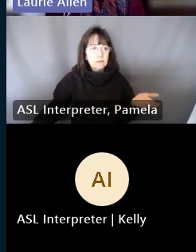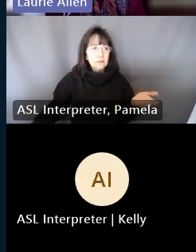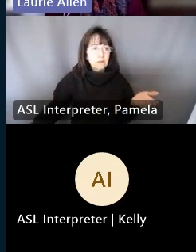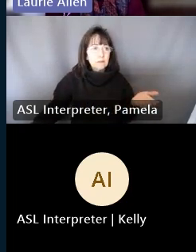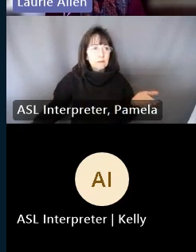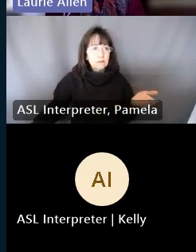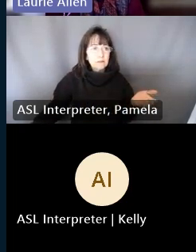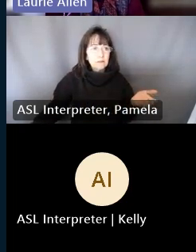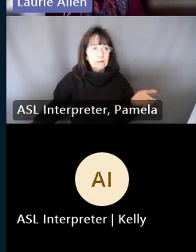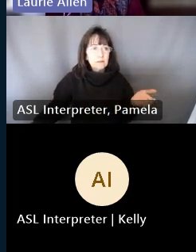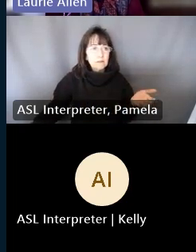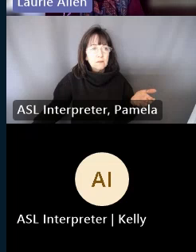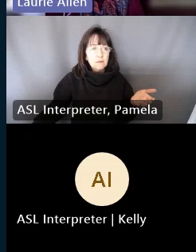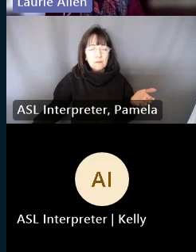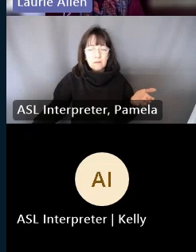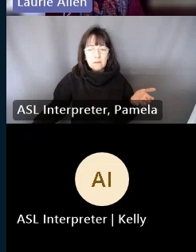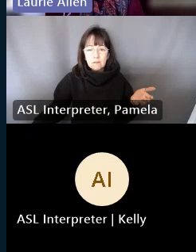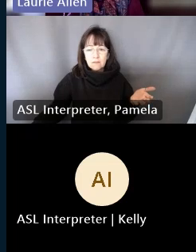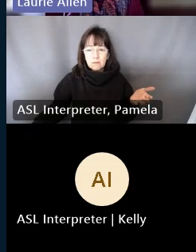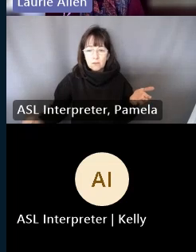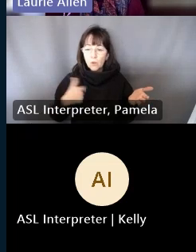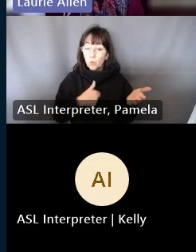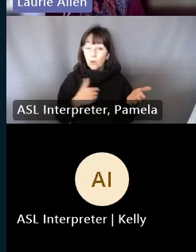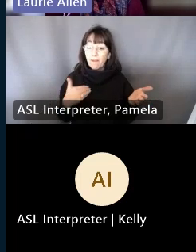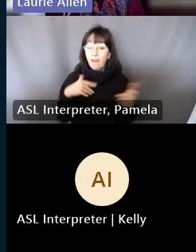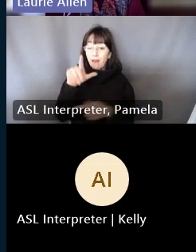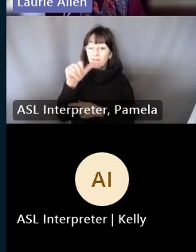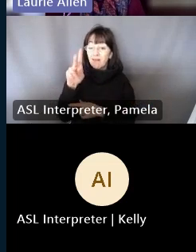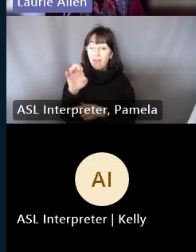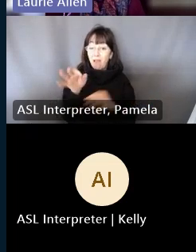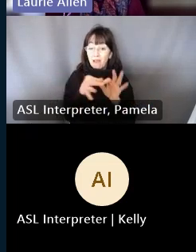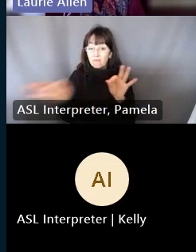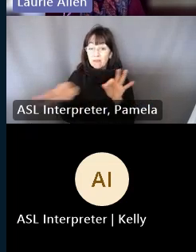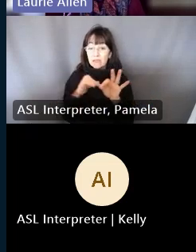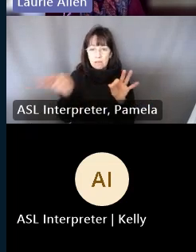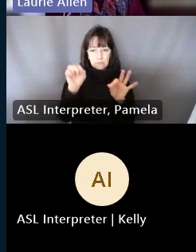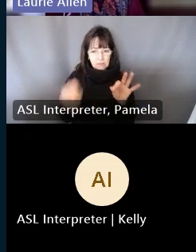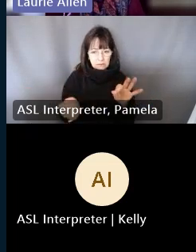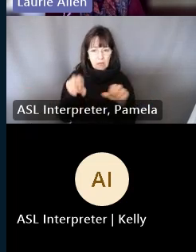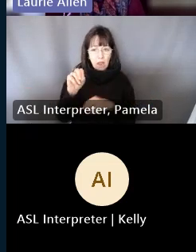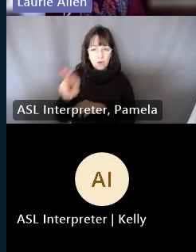In Windows 10, we have live captions that you can turn on that will caption any audio coming through your laptop.